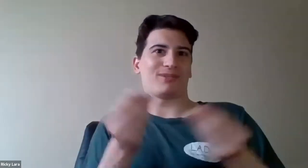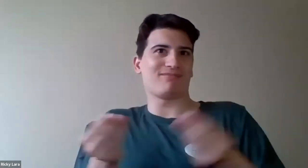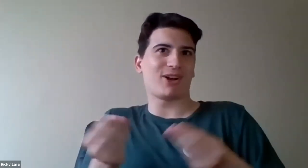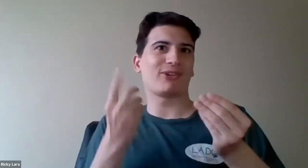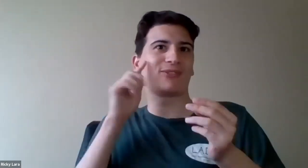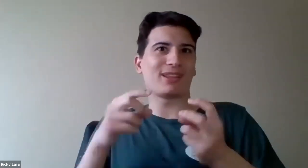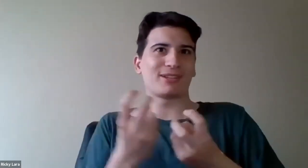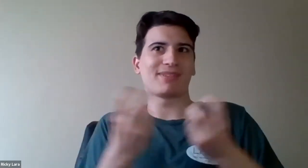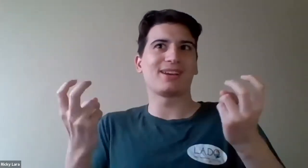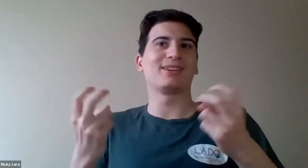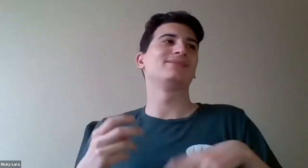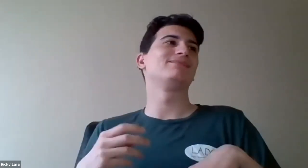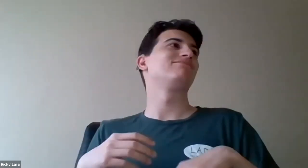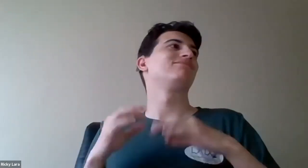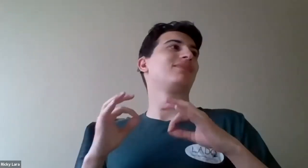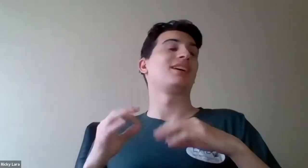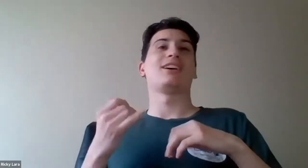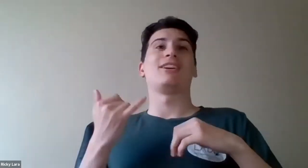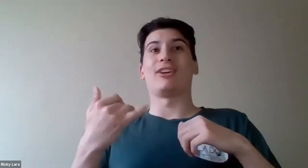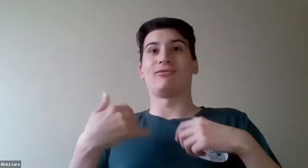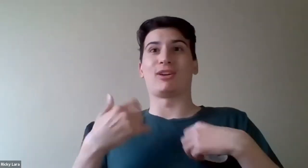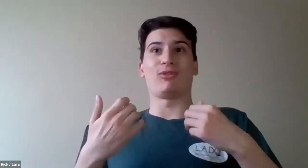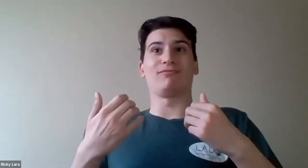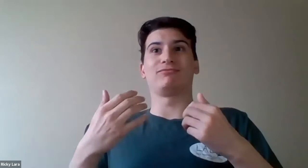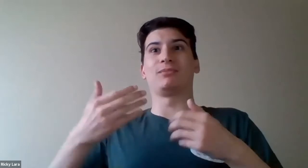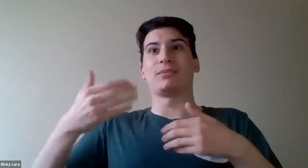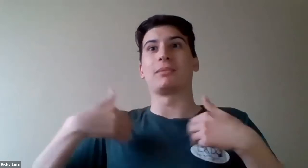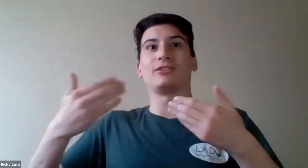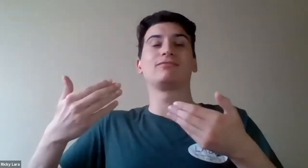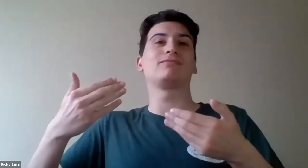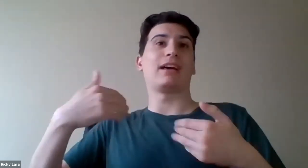Deaf Club, and I'm really the coordinator here of this panel.